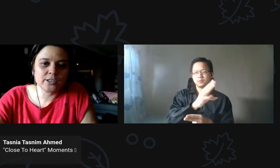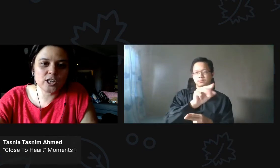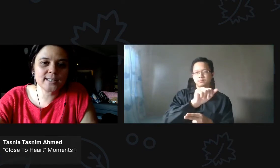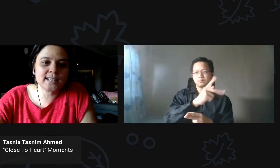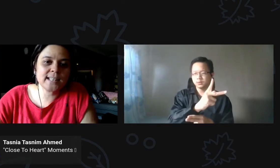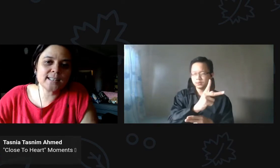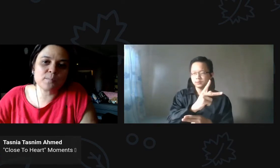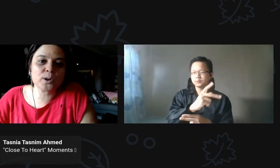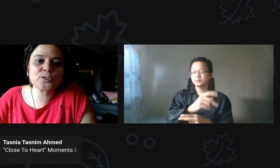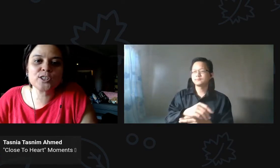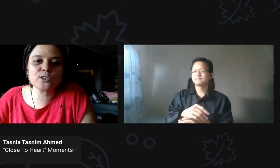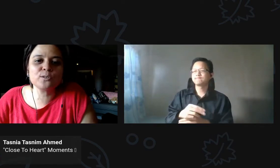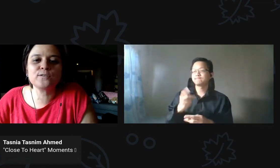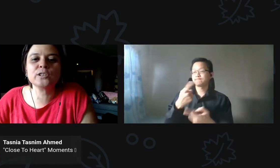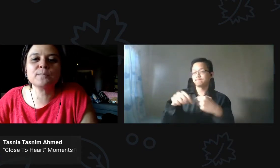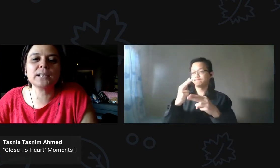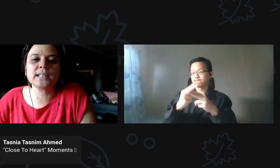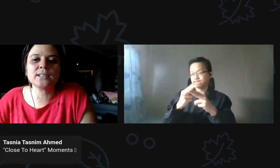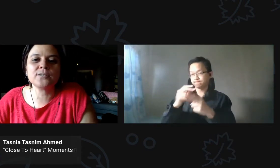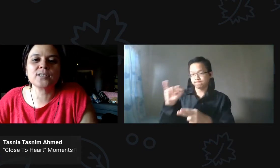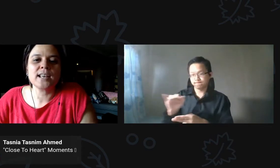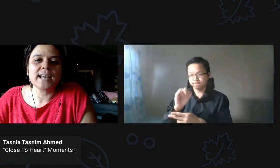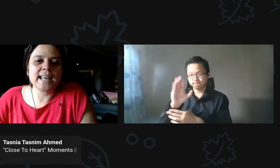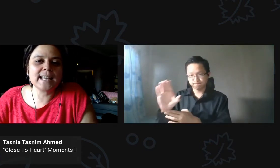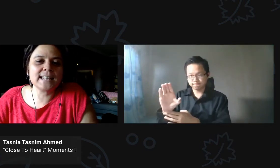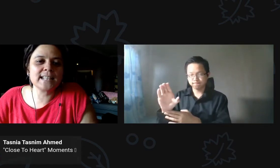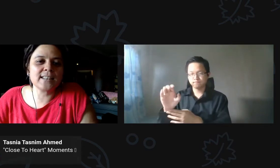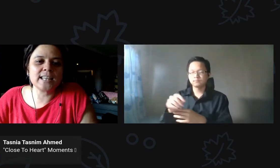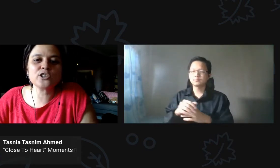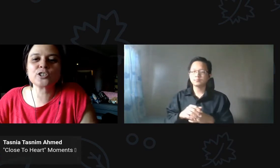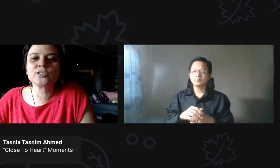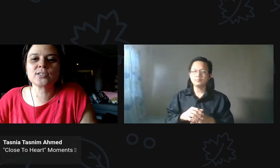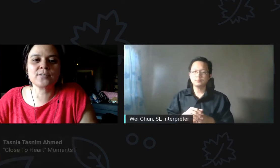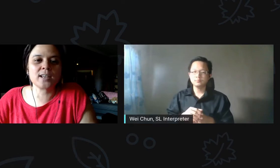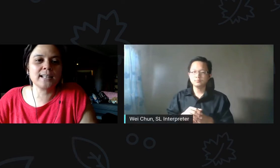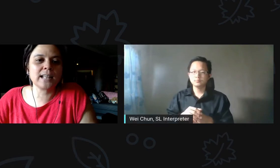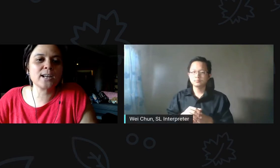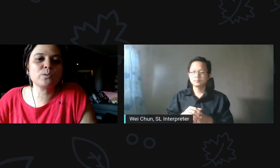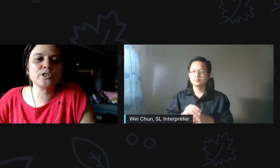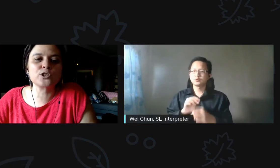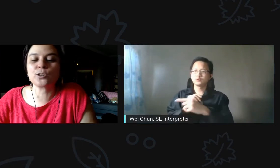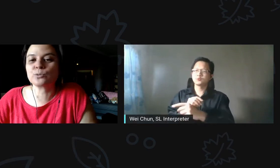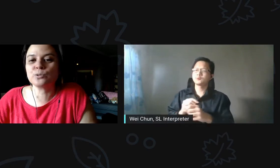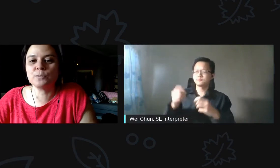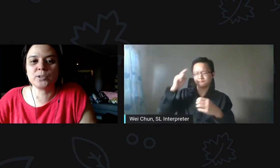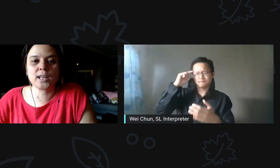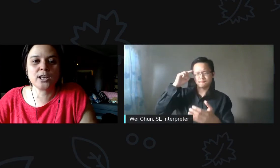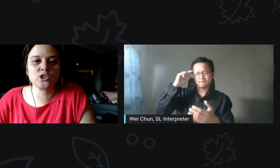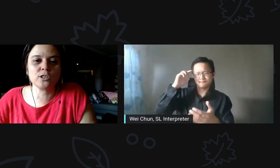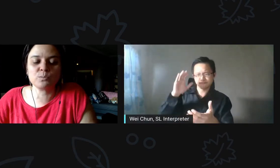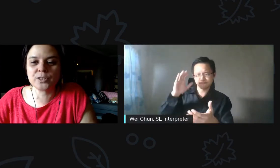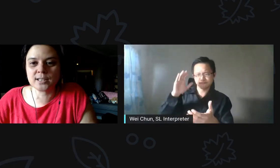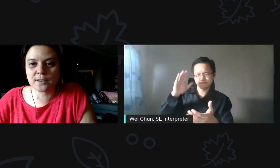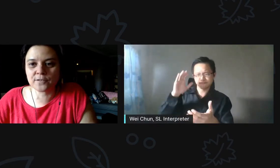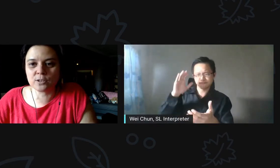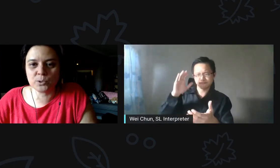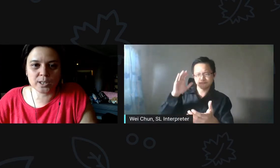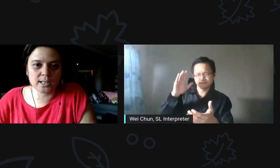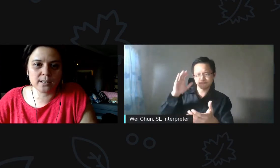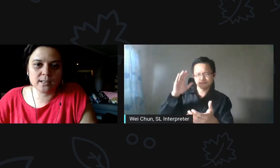Jc is a person who fully believes in the interests of sign language through communication with the Deaf community.